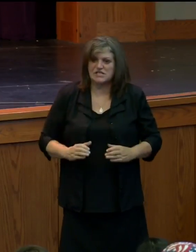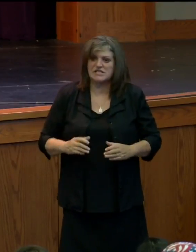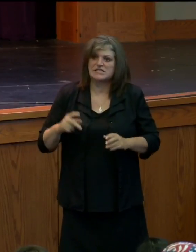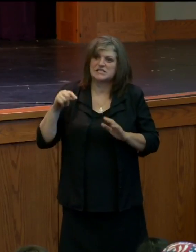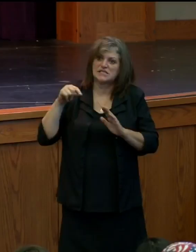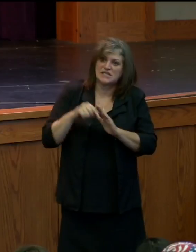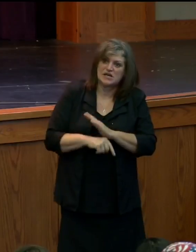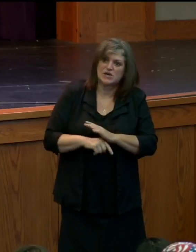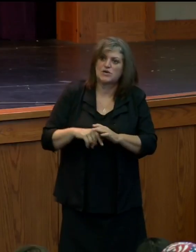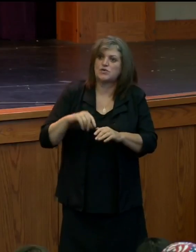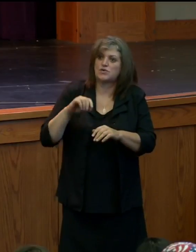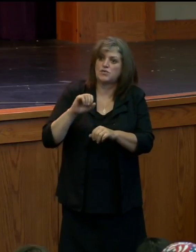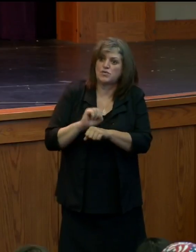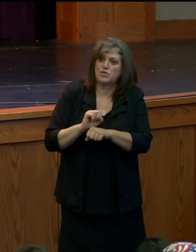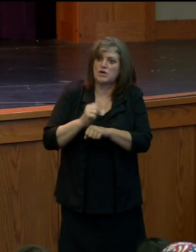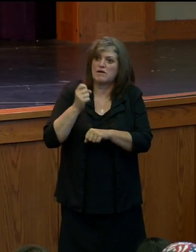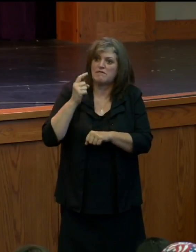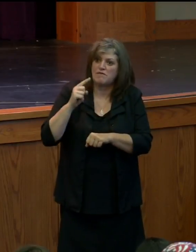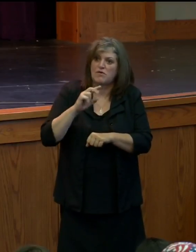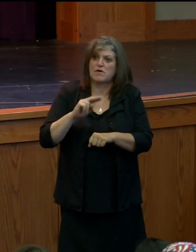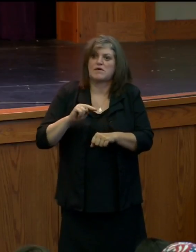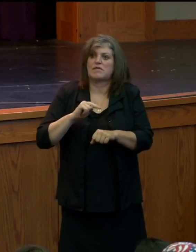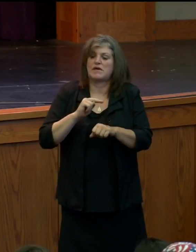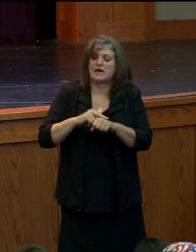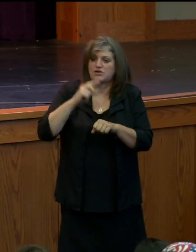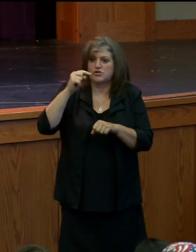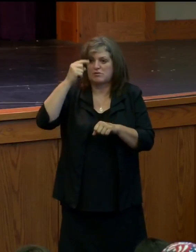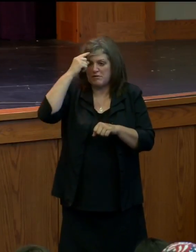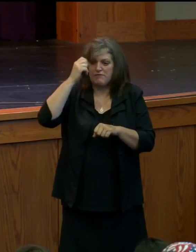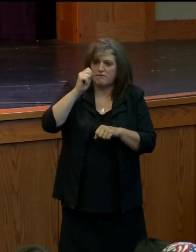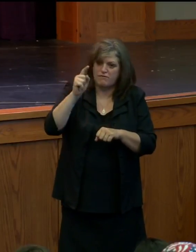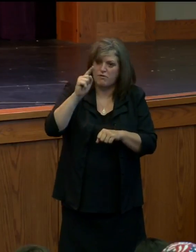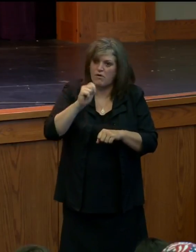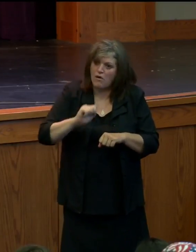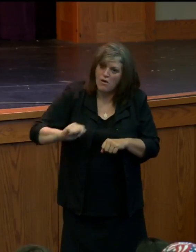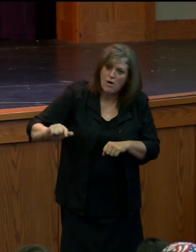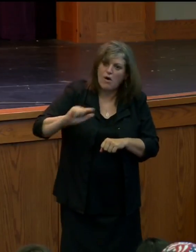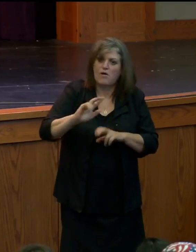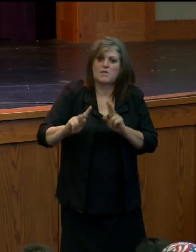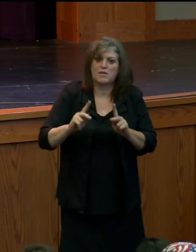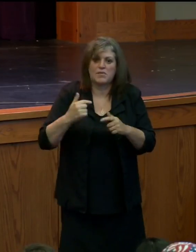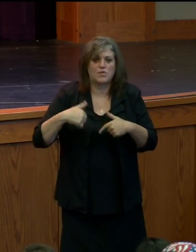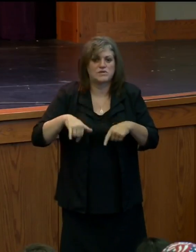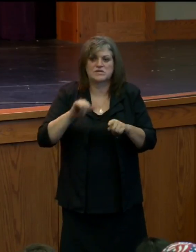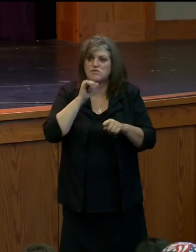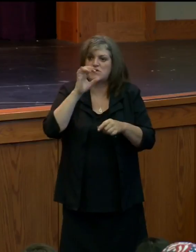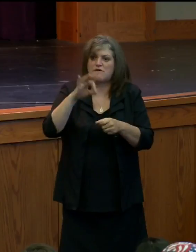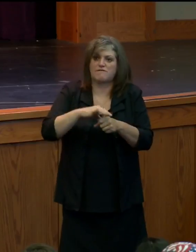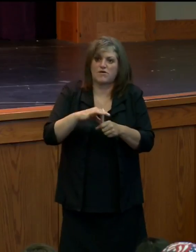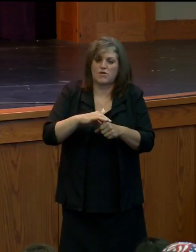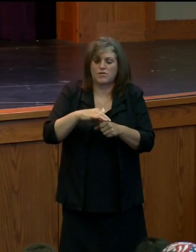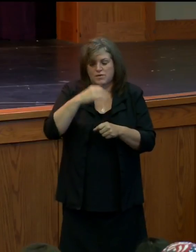WORKING FOR THE NATIONAL GOVERNMENT FOR ALL OF THE PEOPLE AND WE STILL DON'T VOTE.